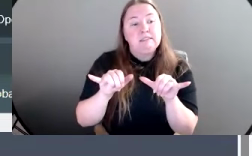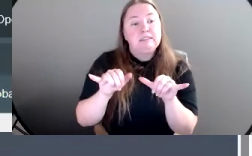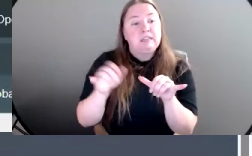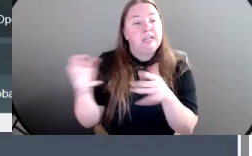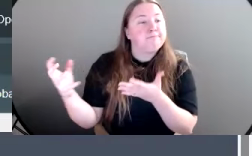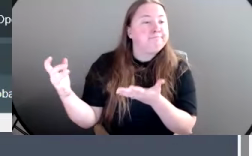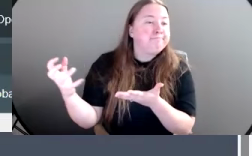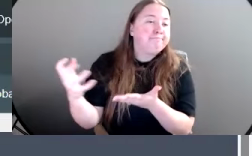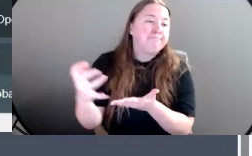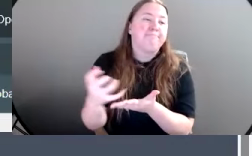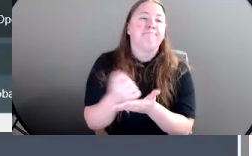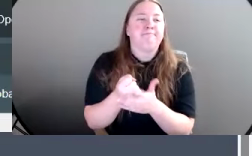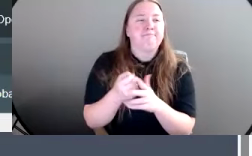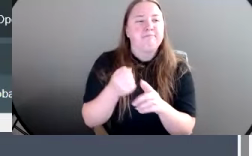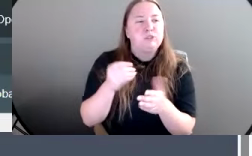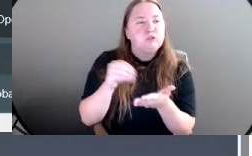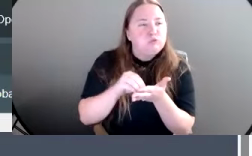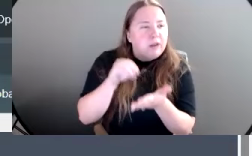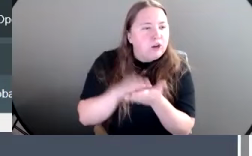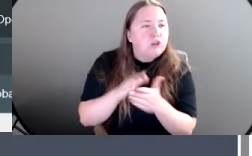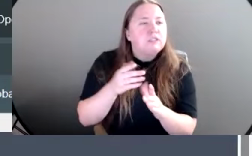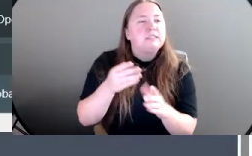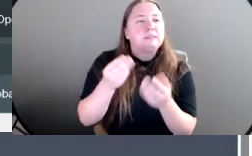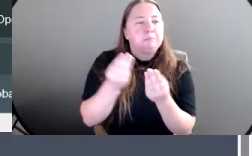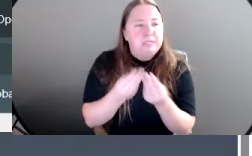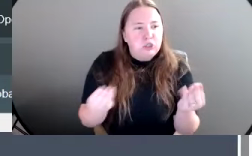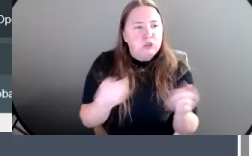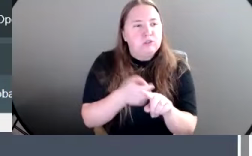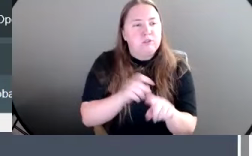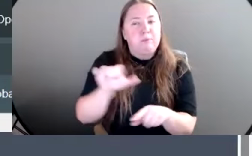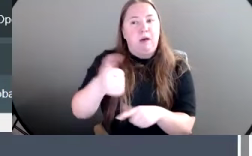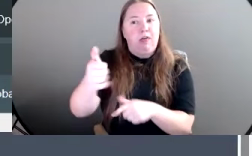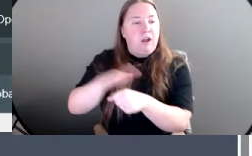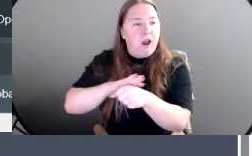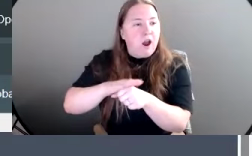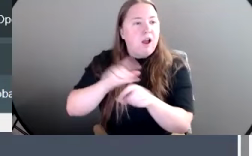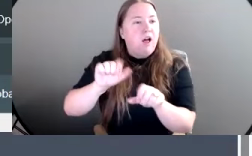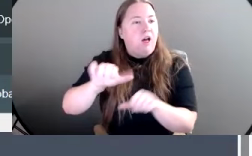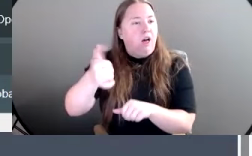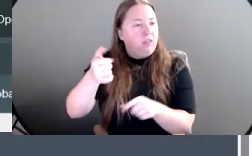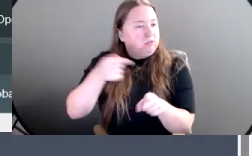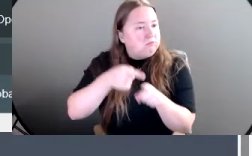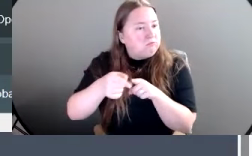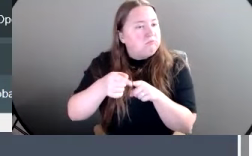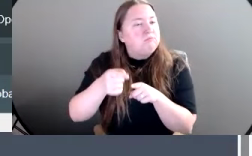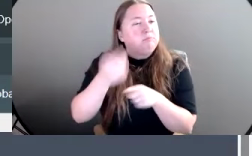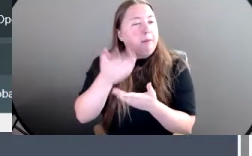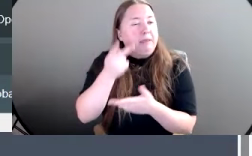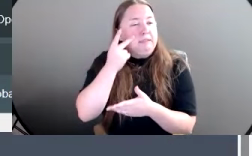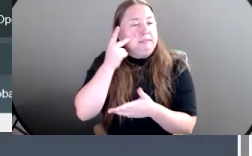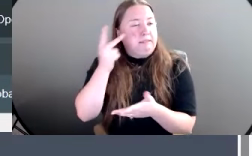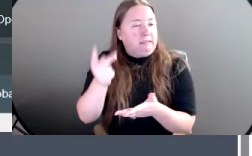records or materials from other areas. So you might see some overlap with some of the other ones as well.